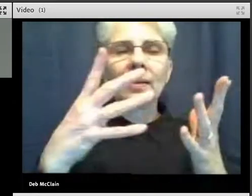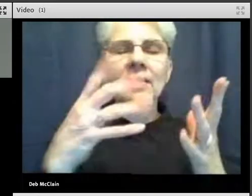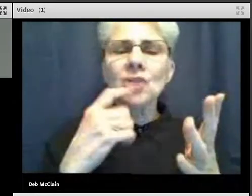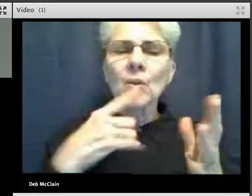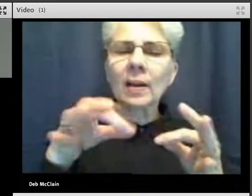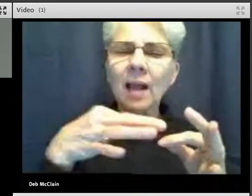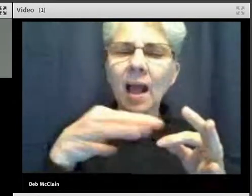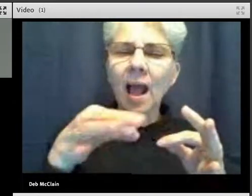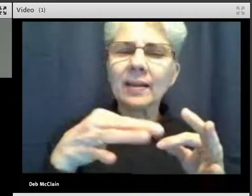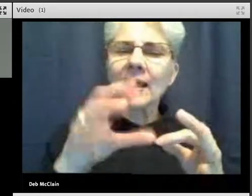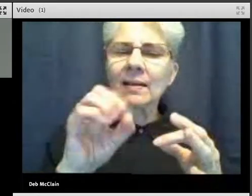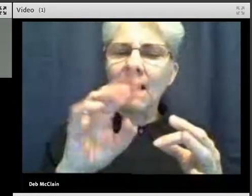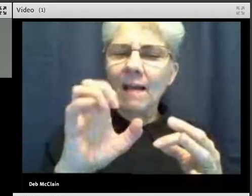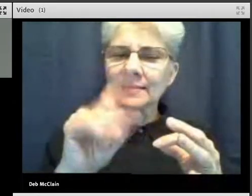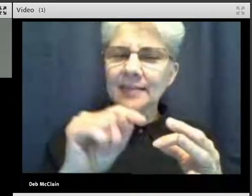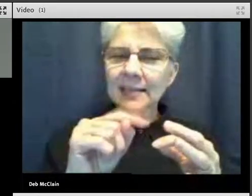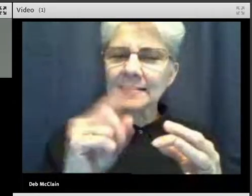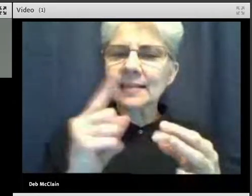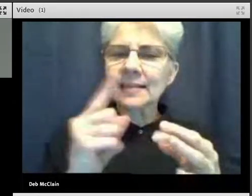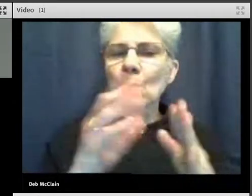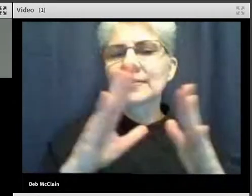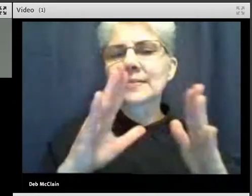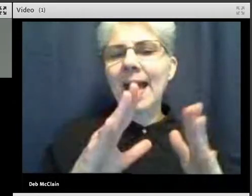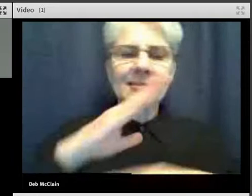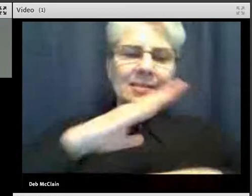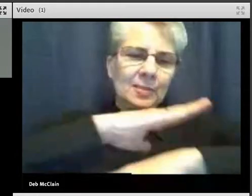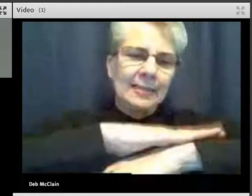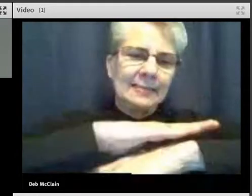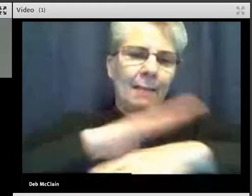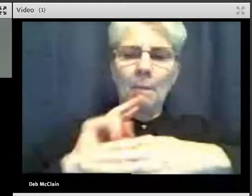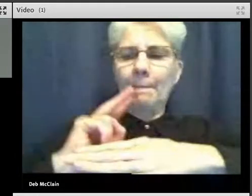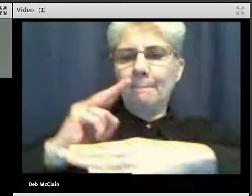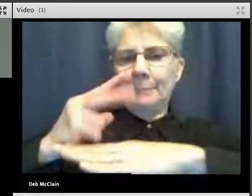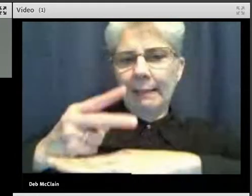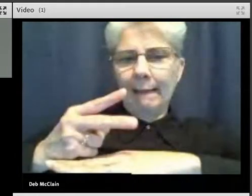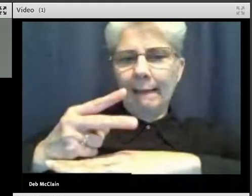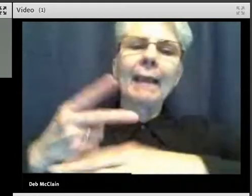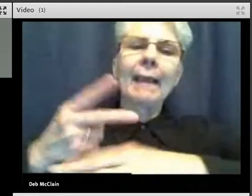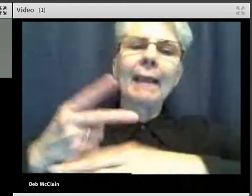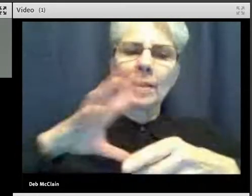and it's all black in the background. So you want to kind of put it in the context that it's at someone's house and there's a table